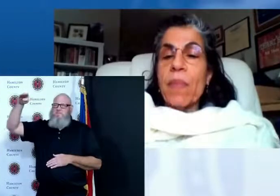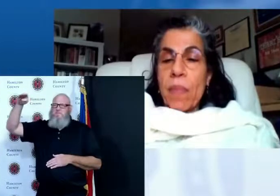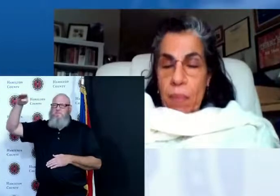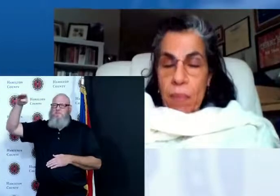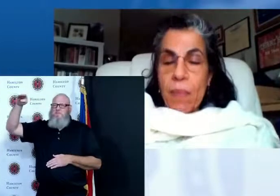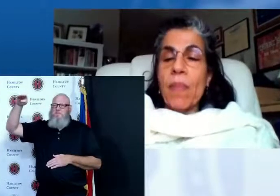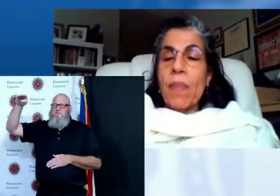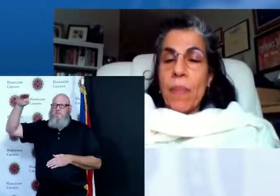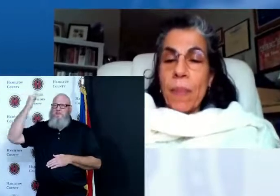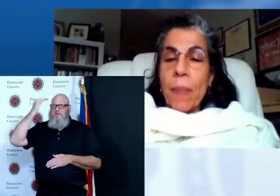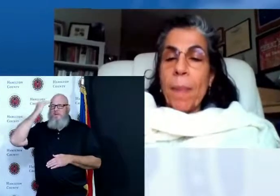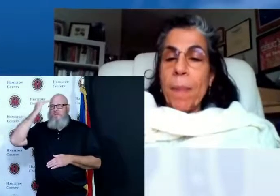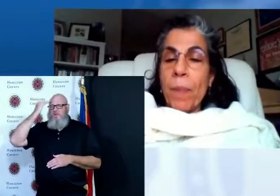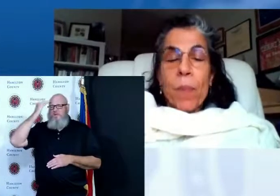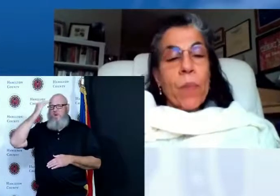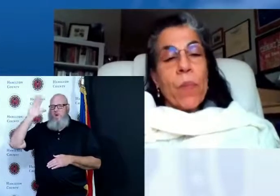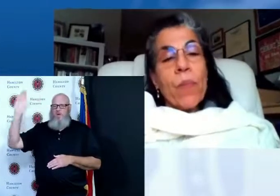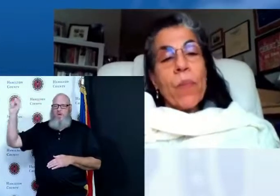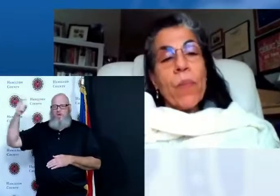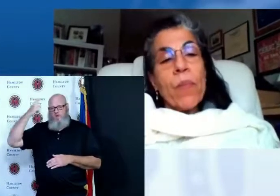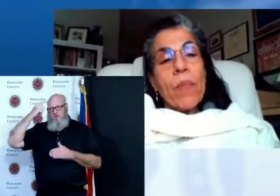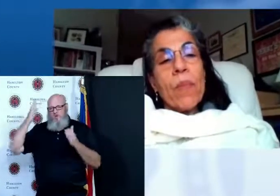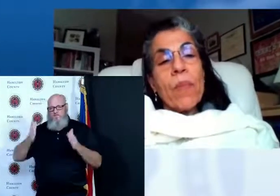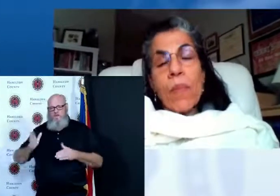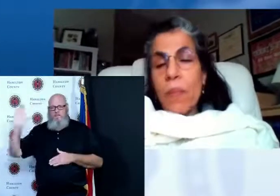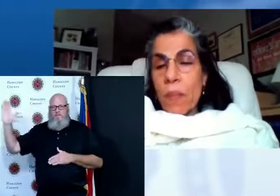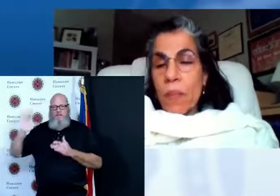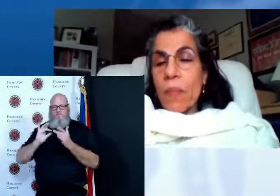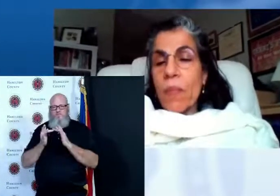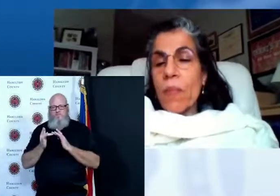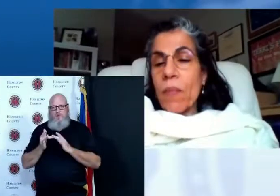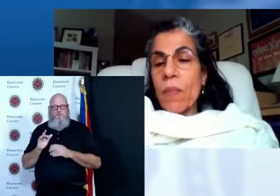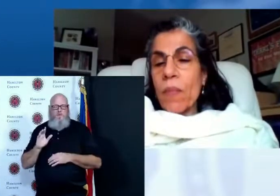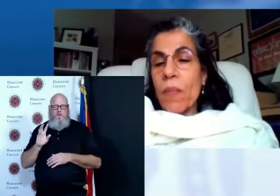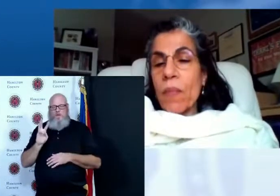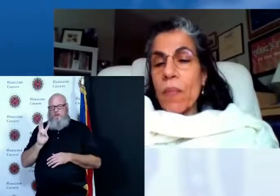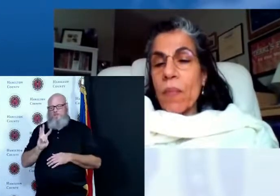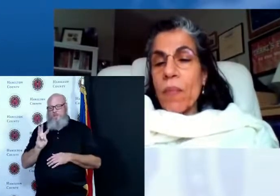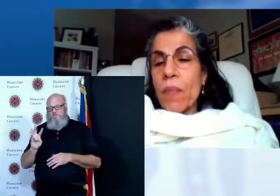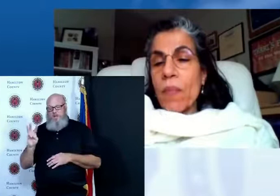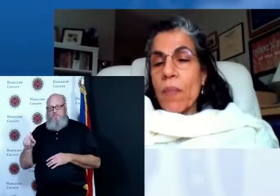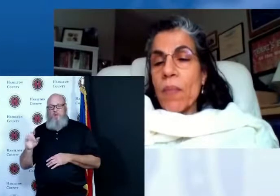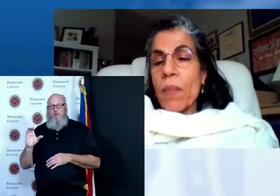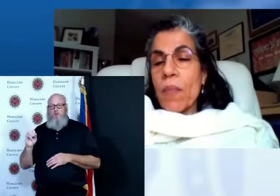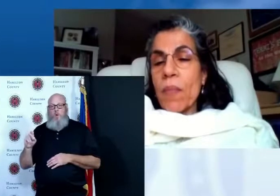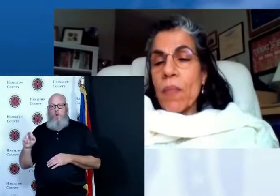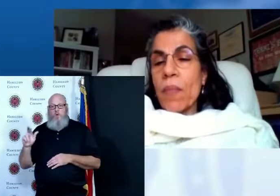website and look there are several metrics that have just slight increases over five day periods